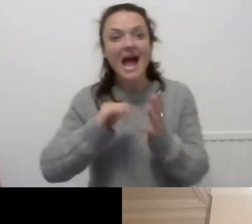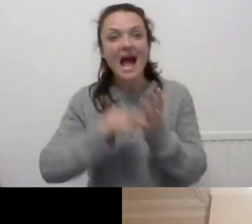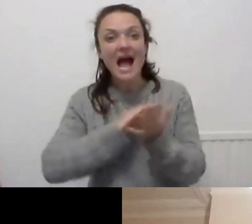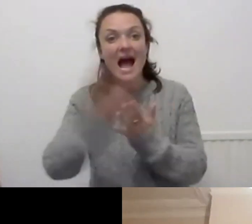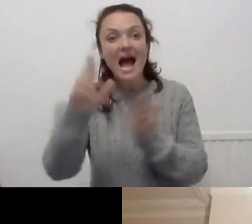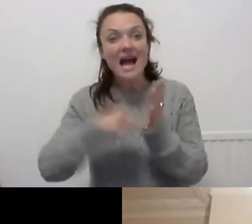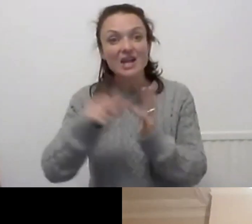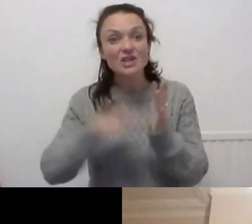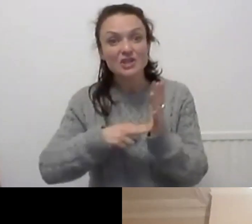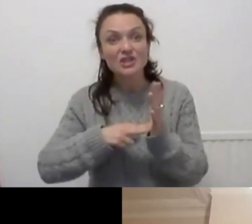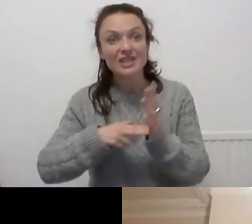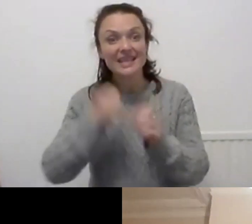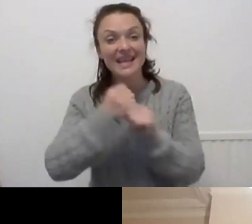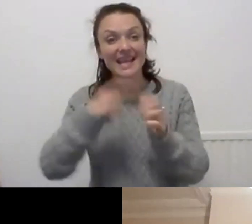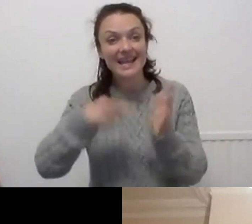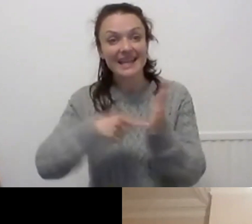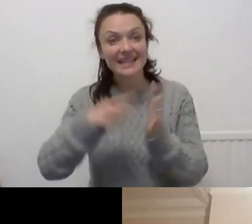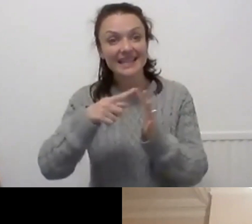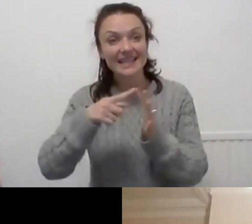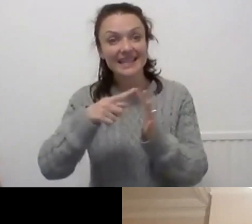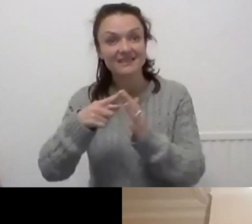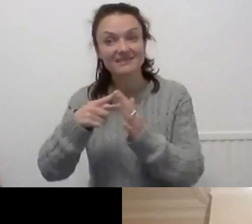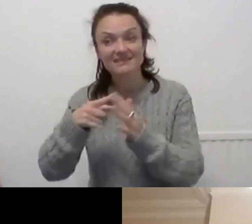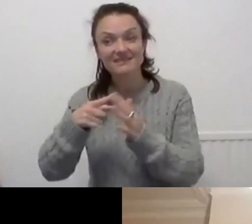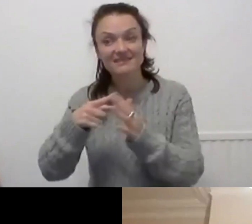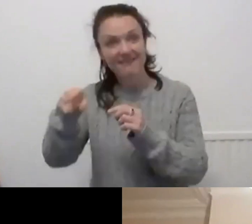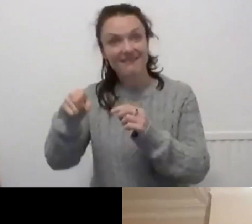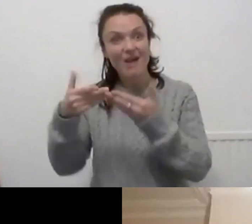when it is open, and that's taking people from from all over the city and health care workers.